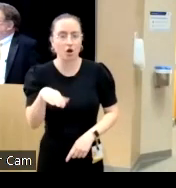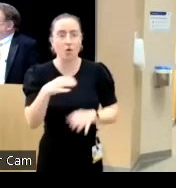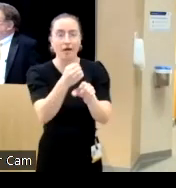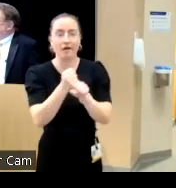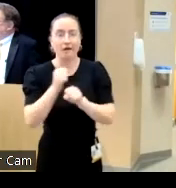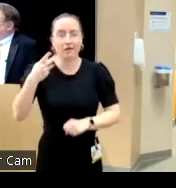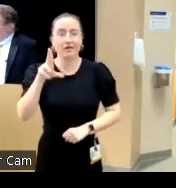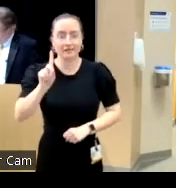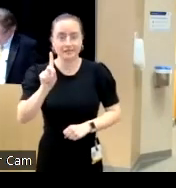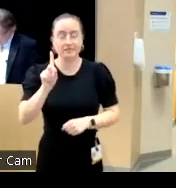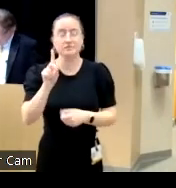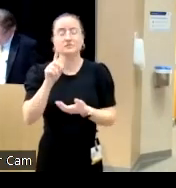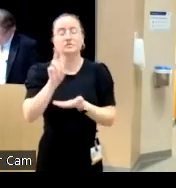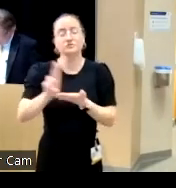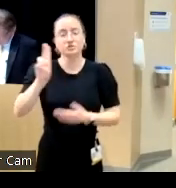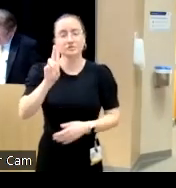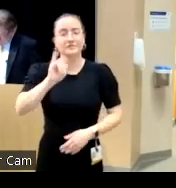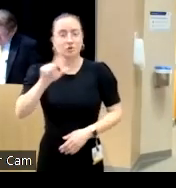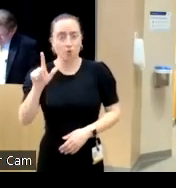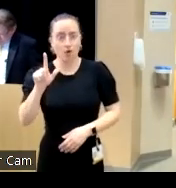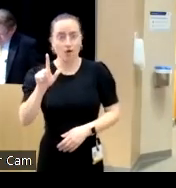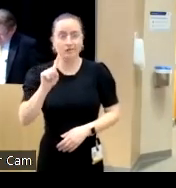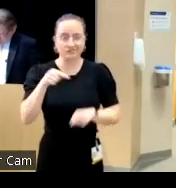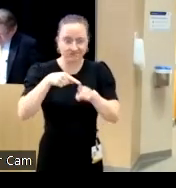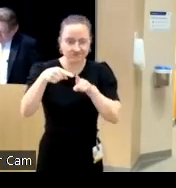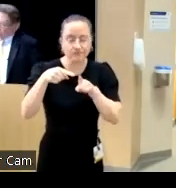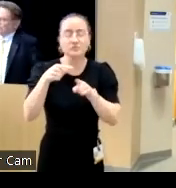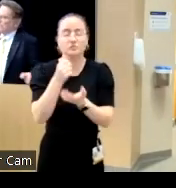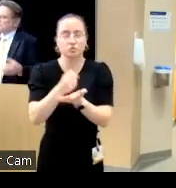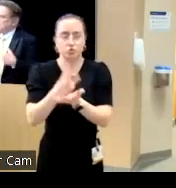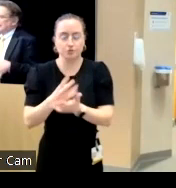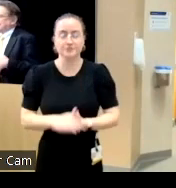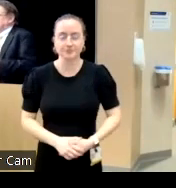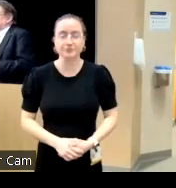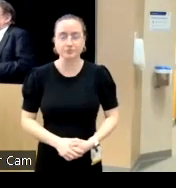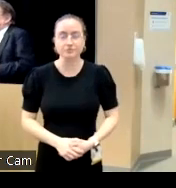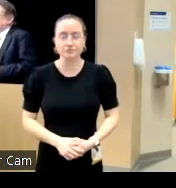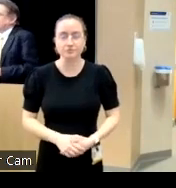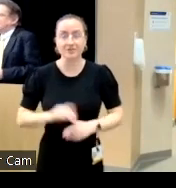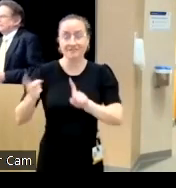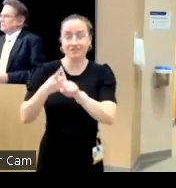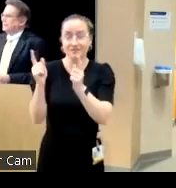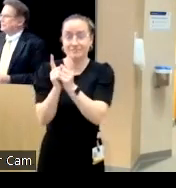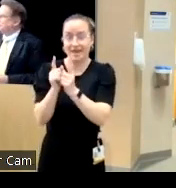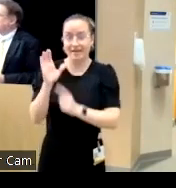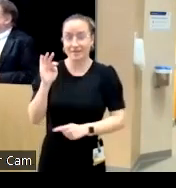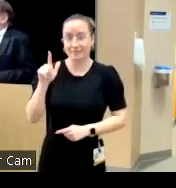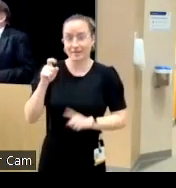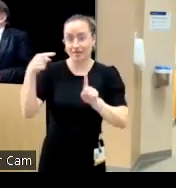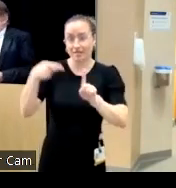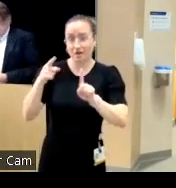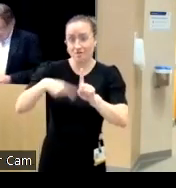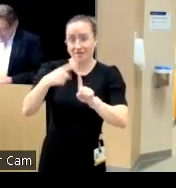doctorate at the University of Illinois Chicago in social work we first met Camille in 2012 when